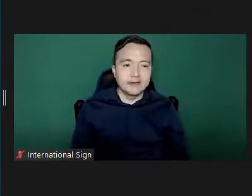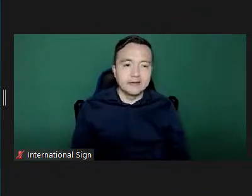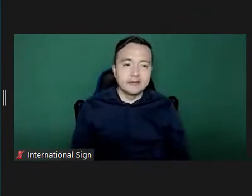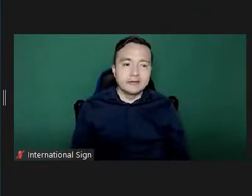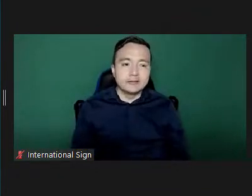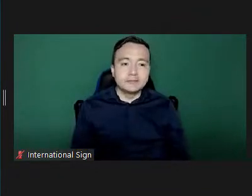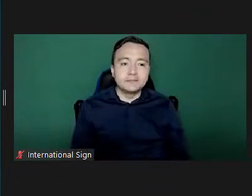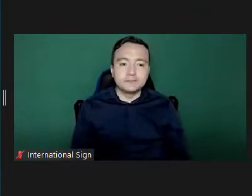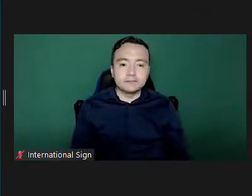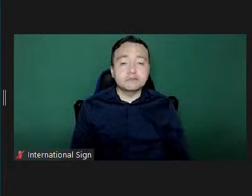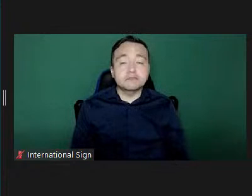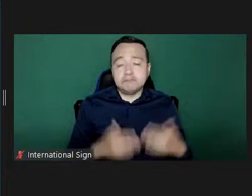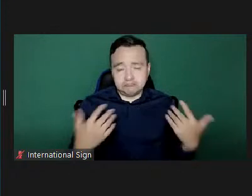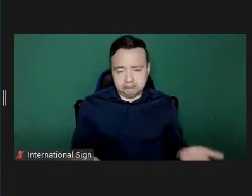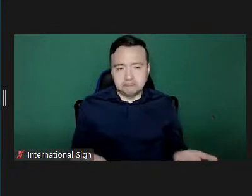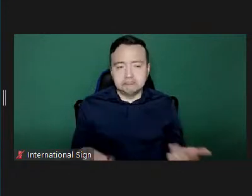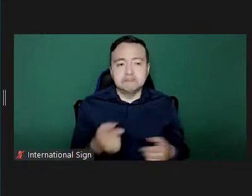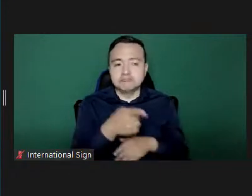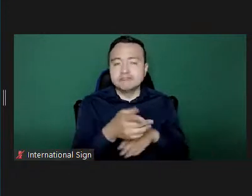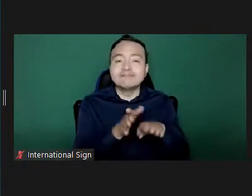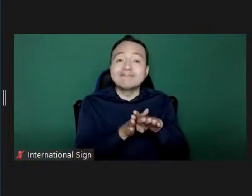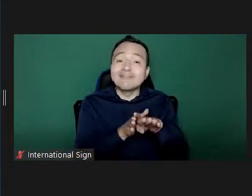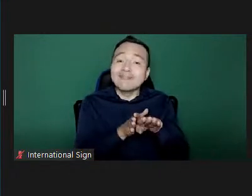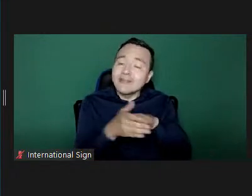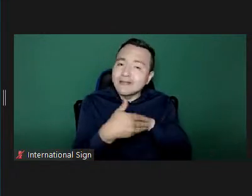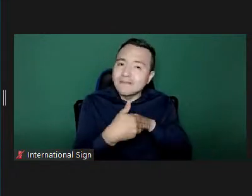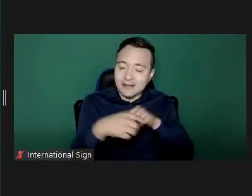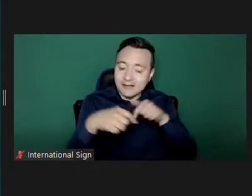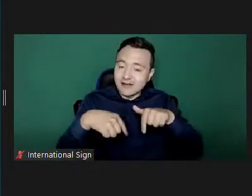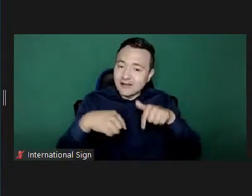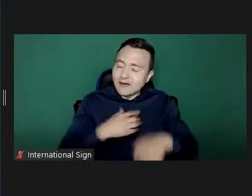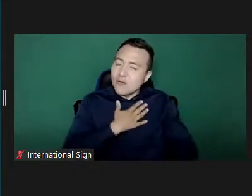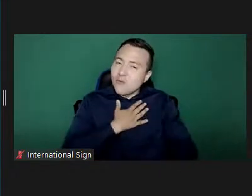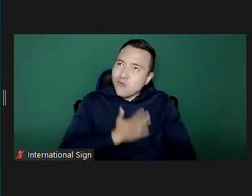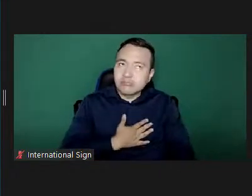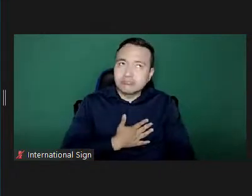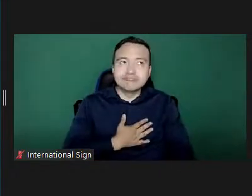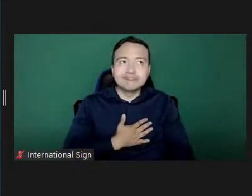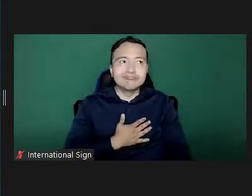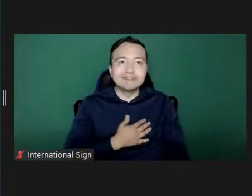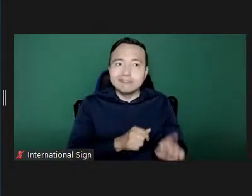Again, tapping into culture and the workplace, at home, and at schools.